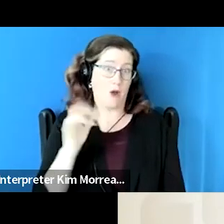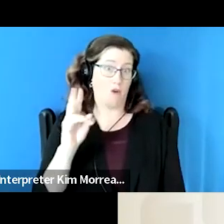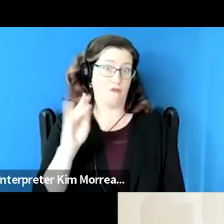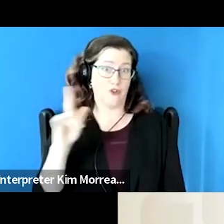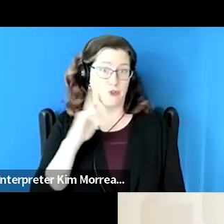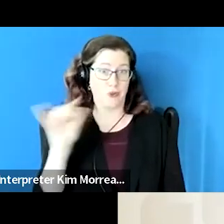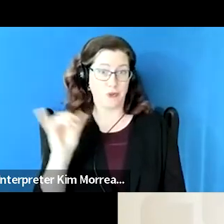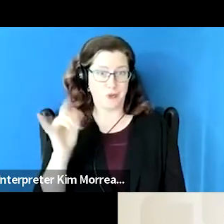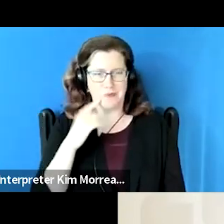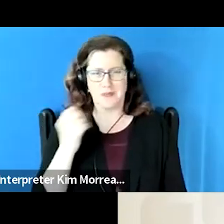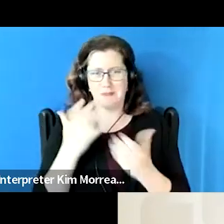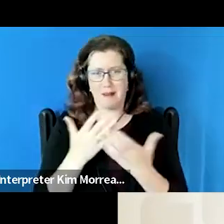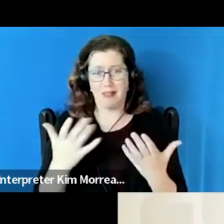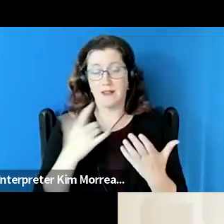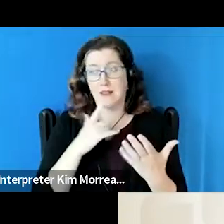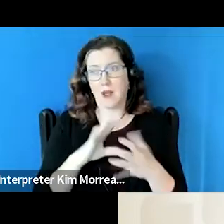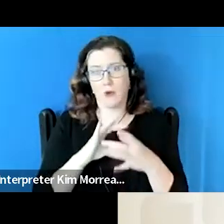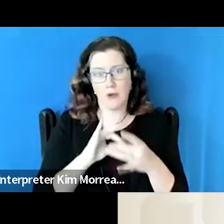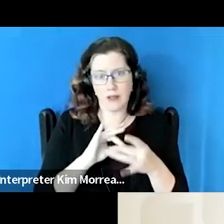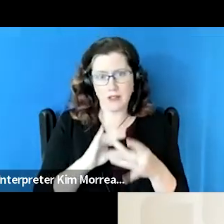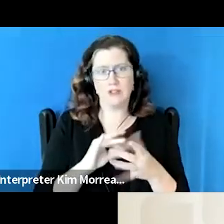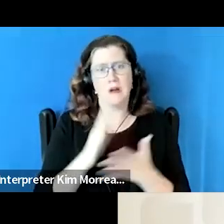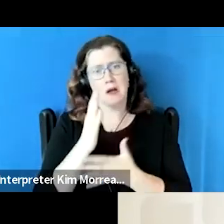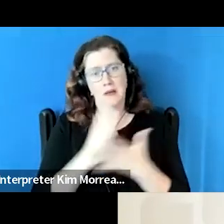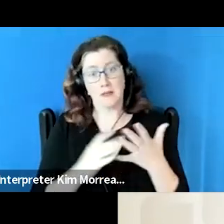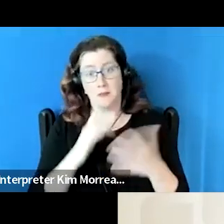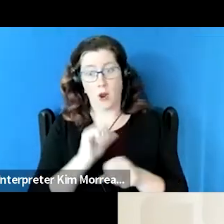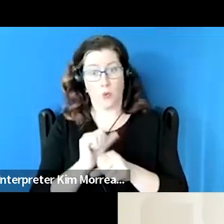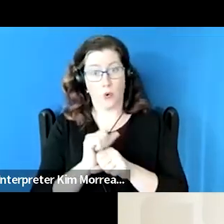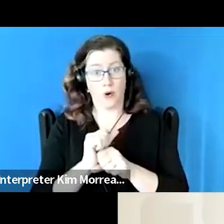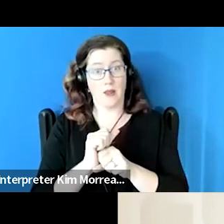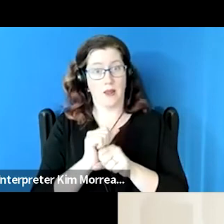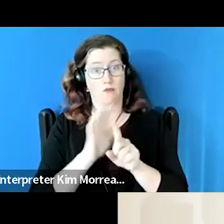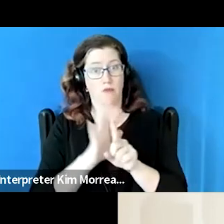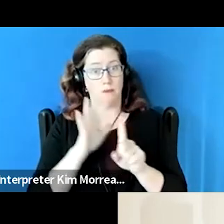many of these things, even though there are relational, some of us who are working remotely can participate